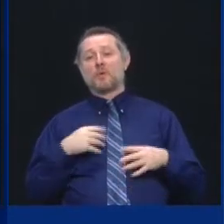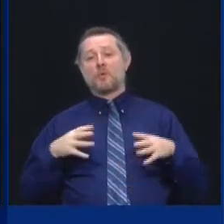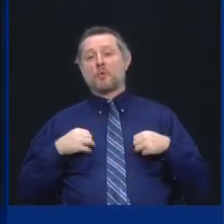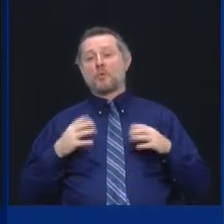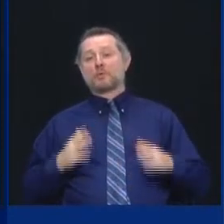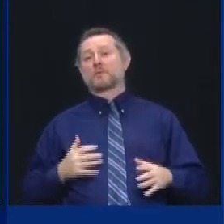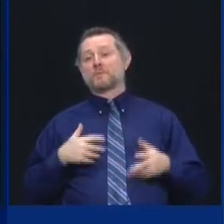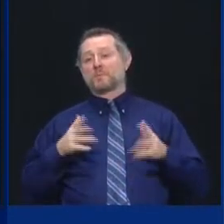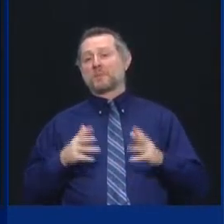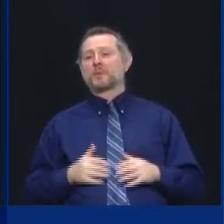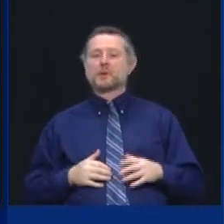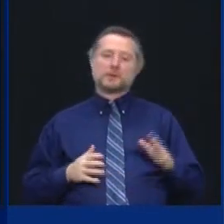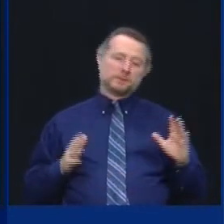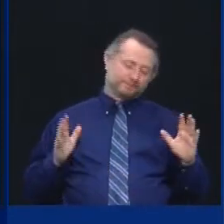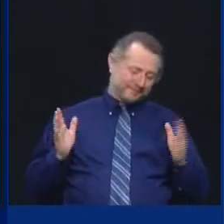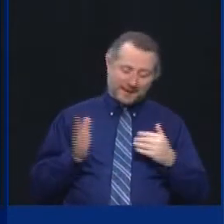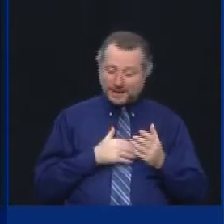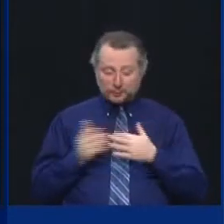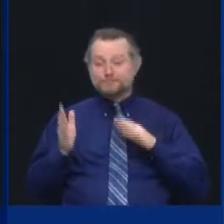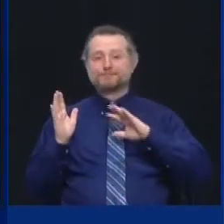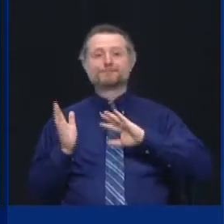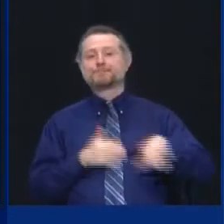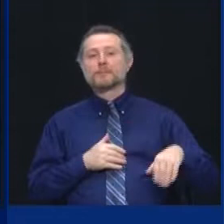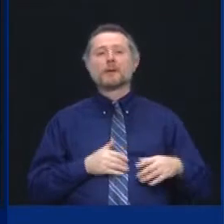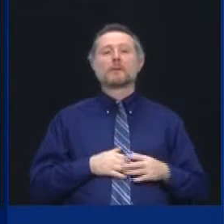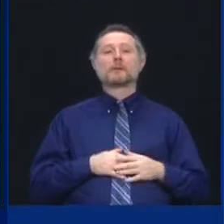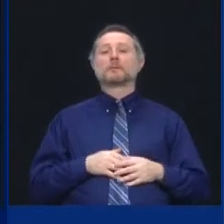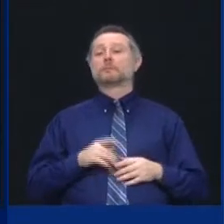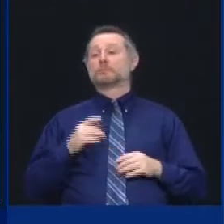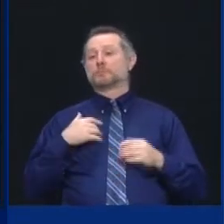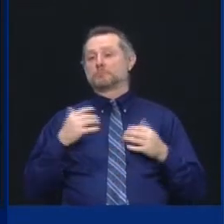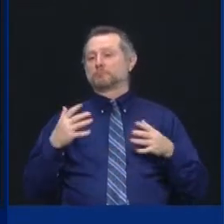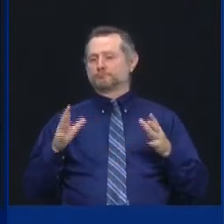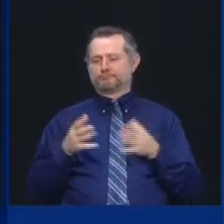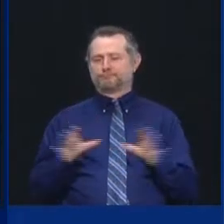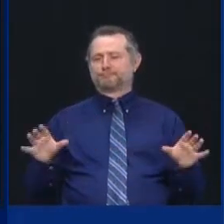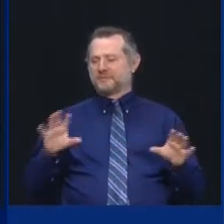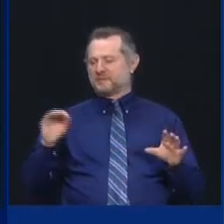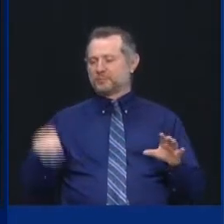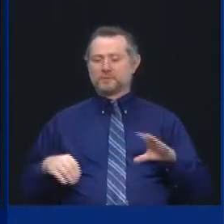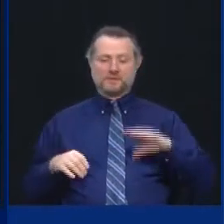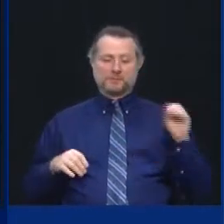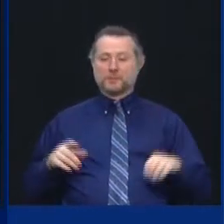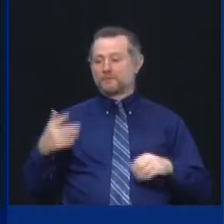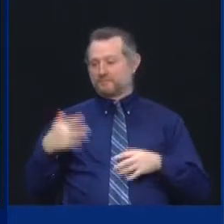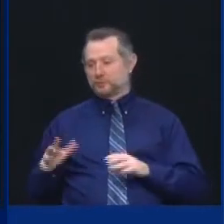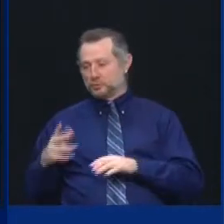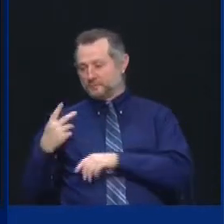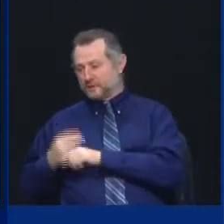EVERYBODY ELSE TELLS YOU WHAT THEY HAD DO IF THEY OWN THE KNICKS. EVERYBODY IS ENTITLED TO AN